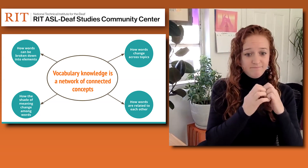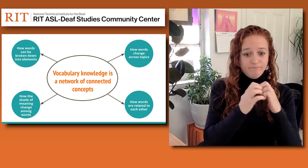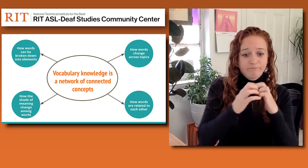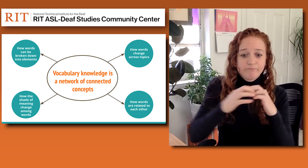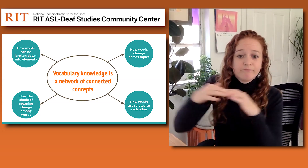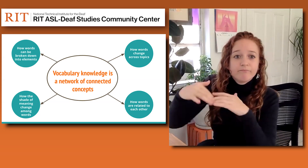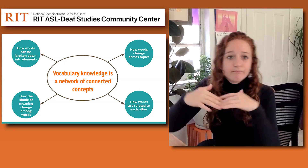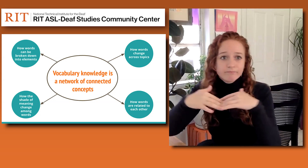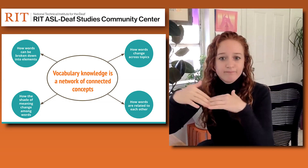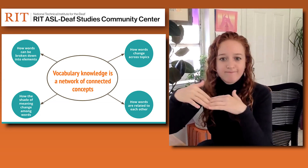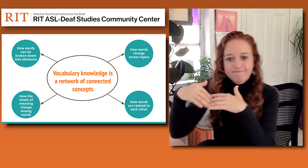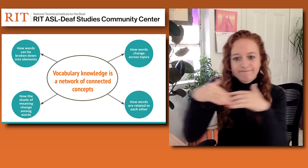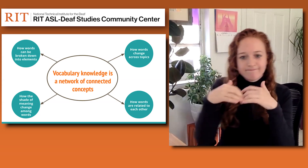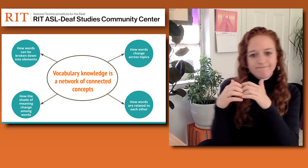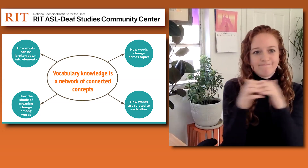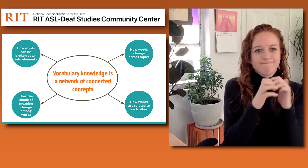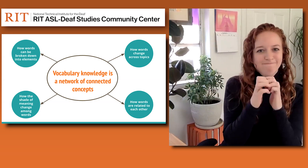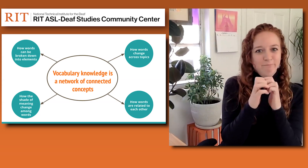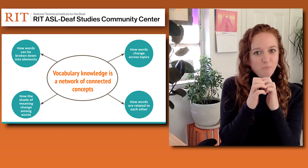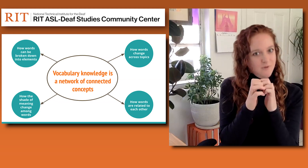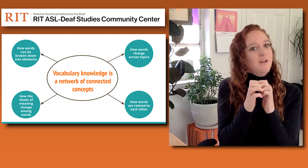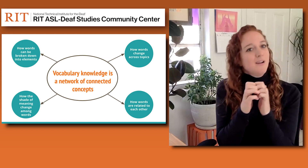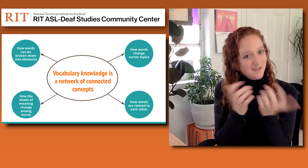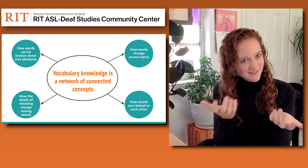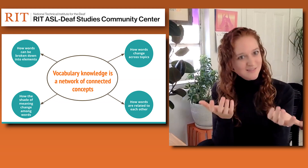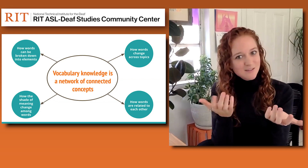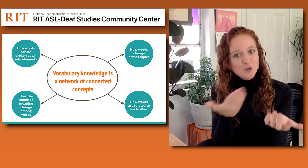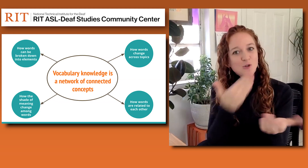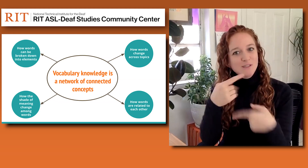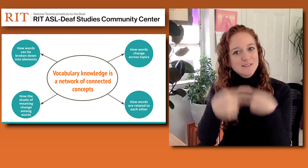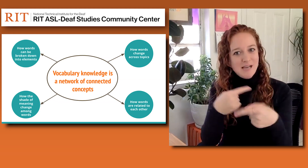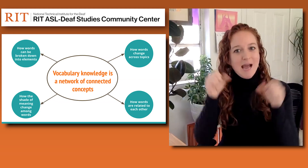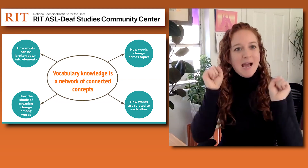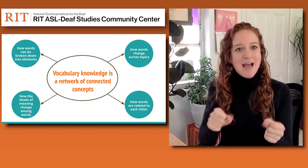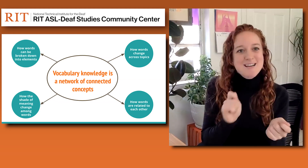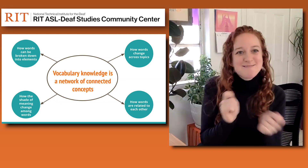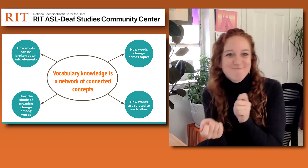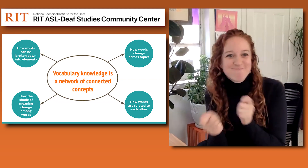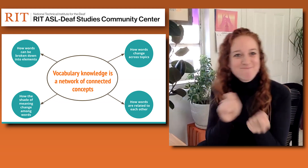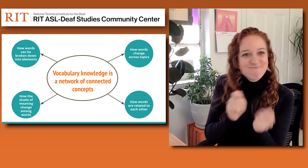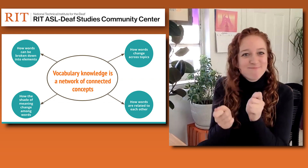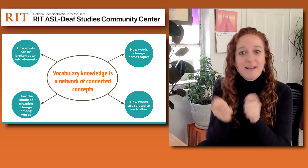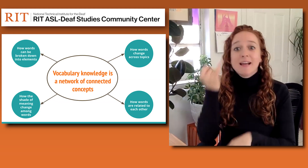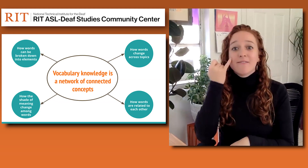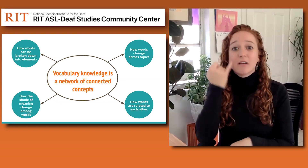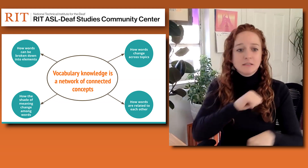and how they can change, a good sign can show that change of energy